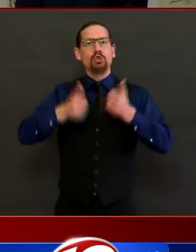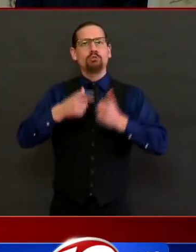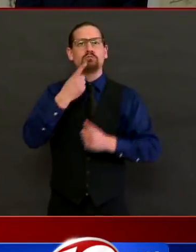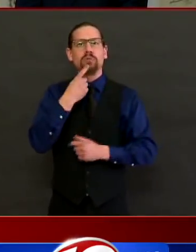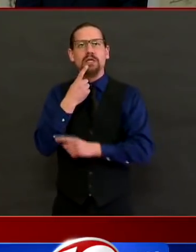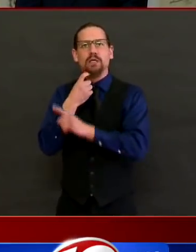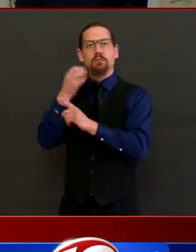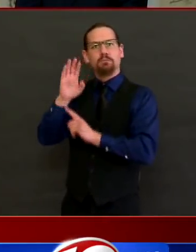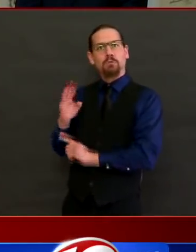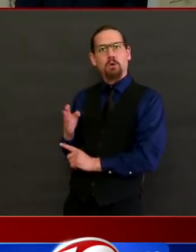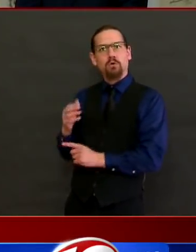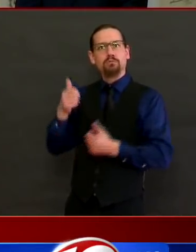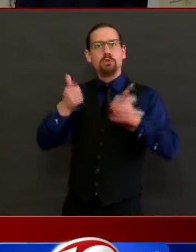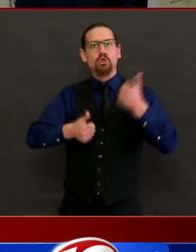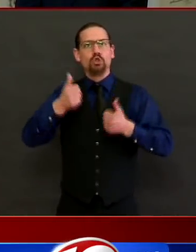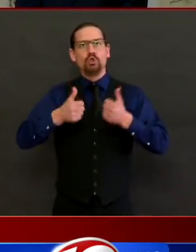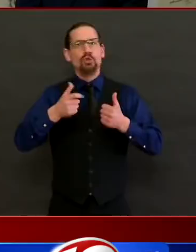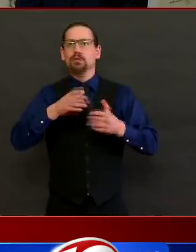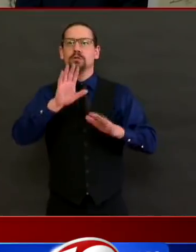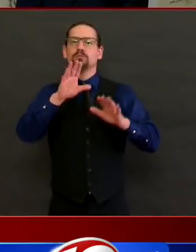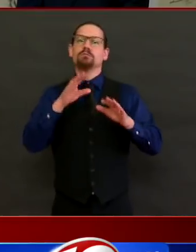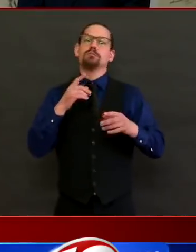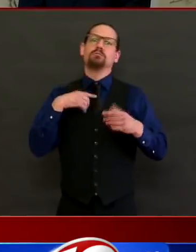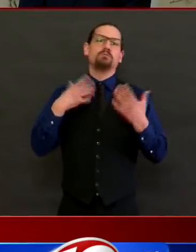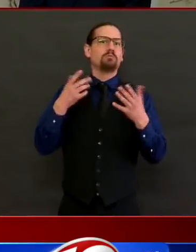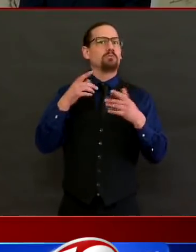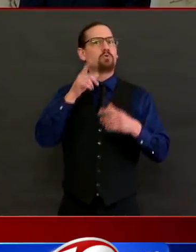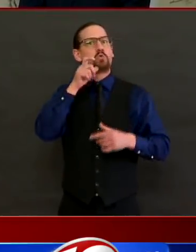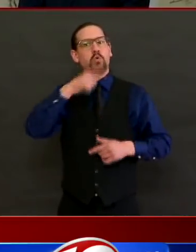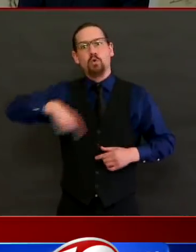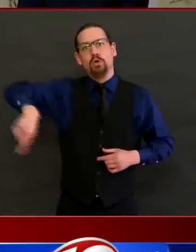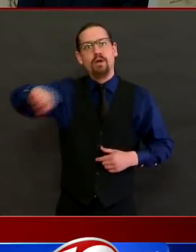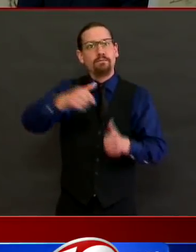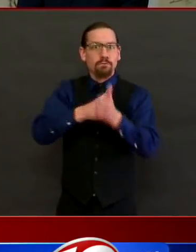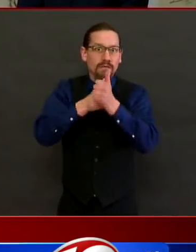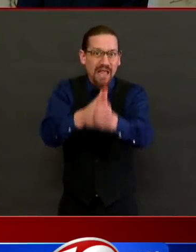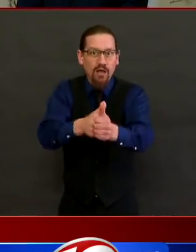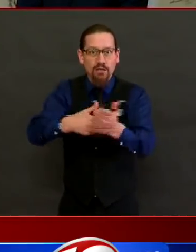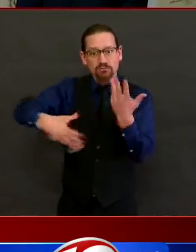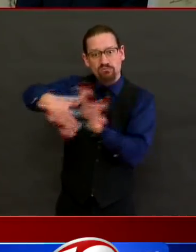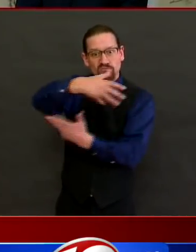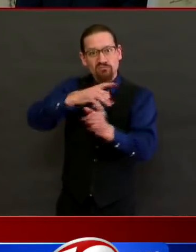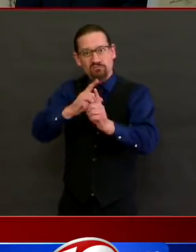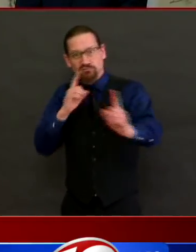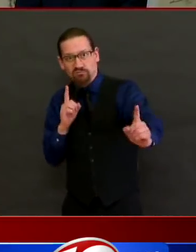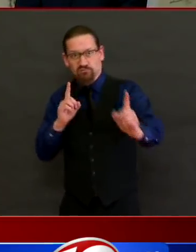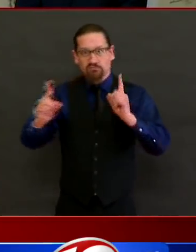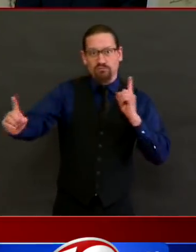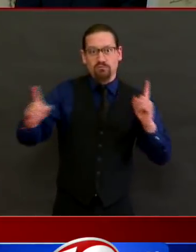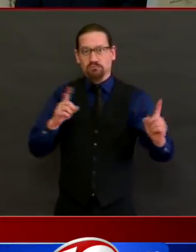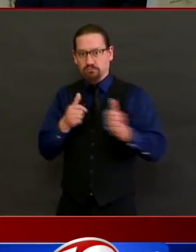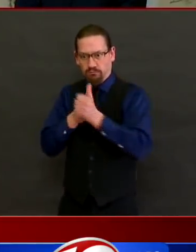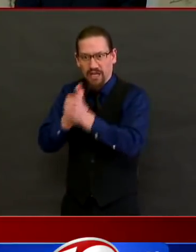LINE OR THE REDLINE, I DON'T THINK WE WILL BE AT THE REDLINE. I DON'T THINK THAT BECAUSE YOU ARE DOING AN AWESOME JOB WITH SOCIAL DISTANCING.